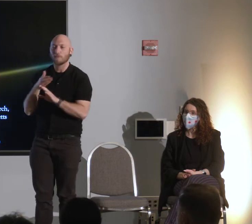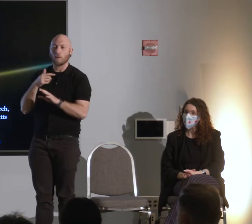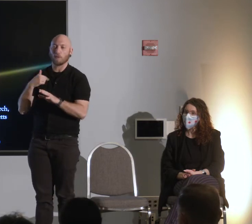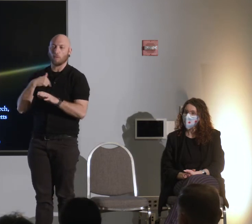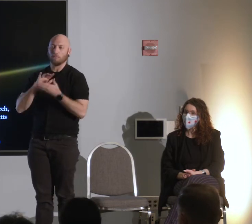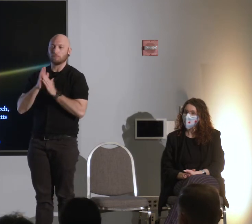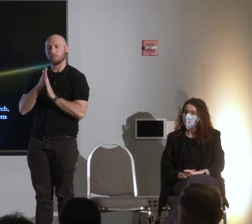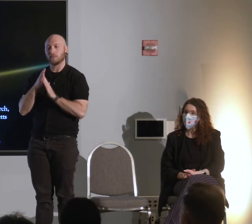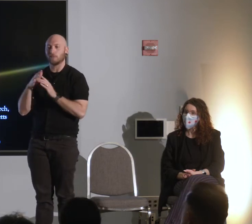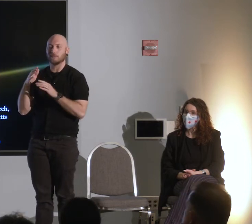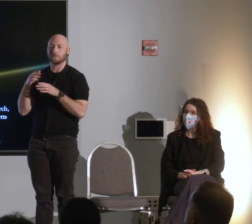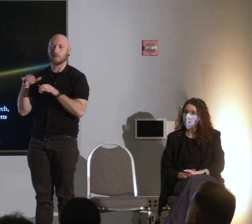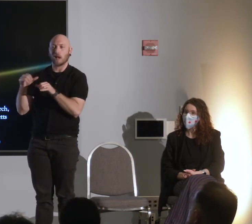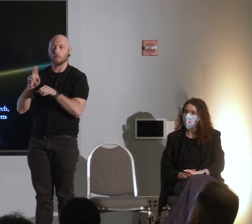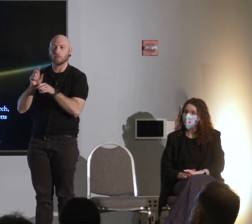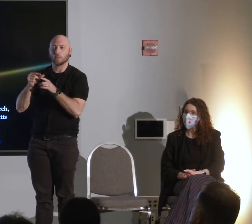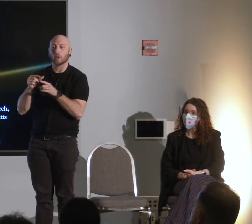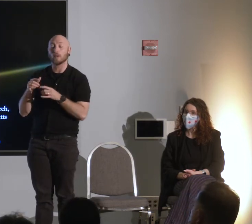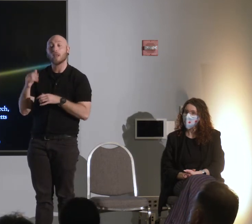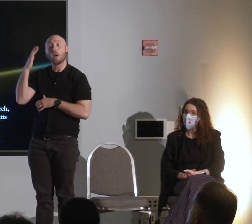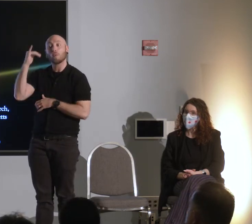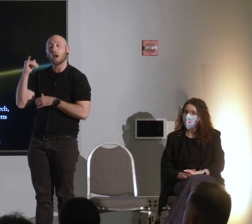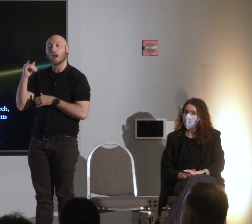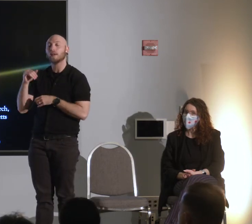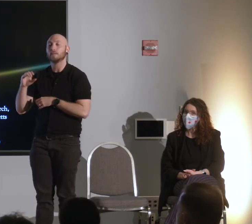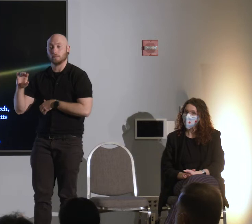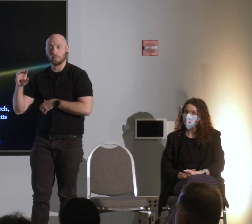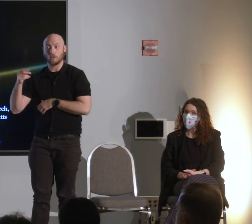That was, of course, in no small measure due to Richardson's collaborations with Olmstead in the